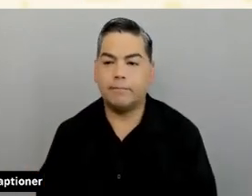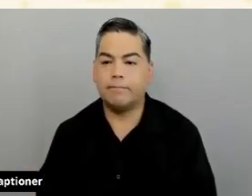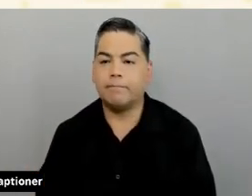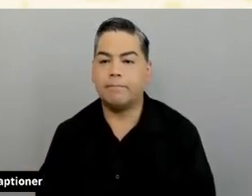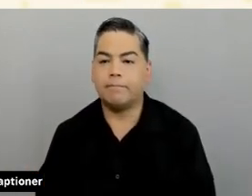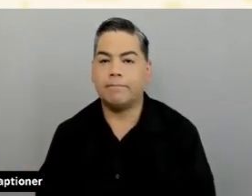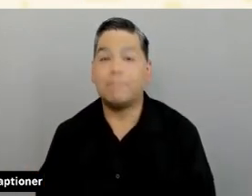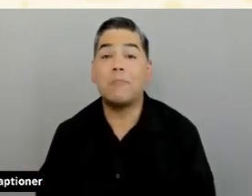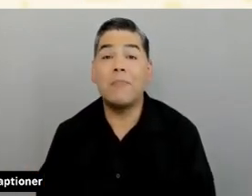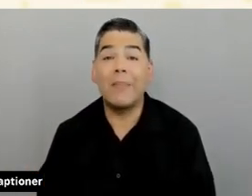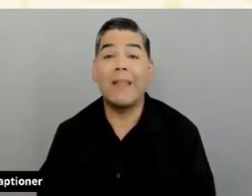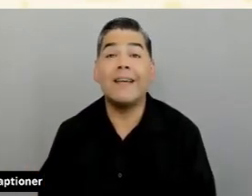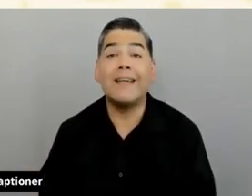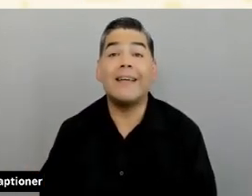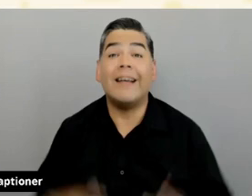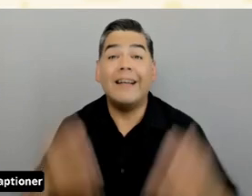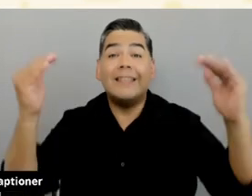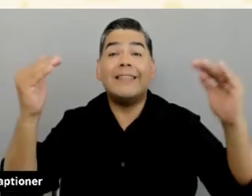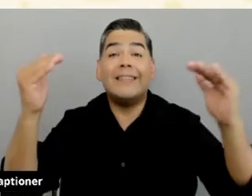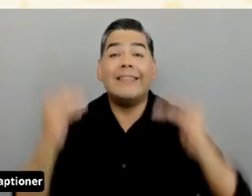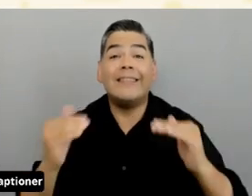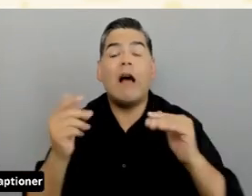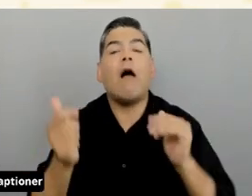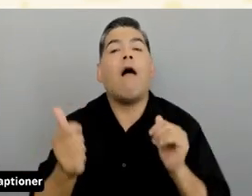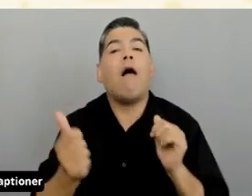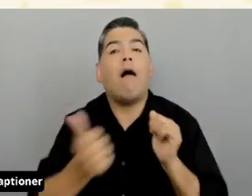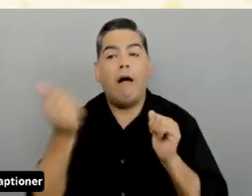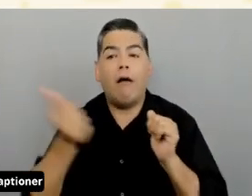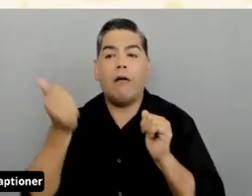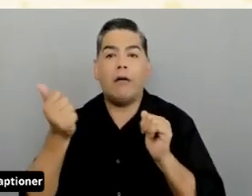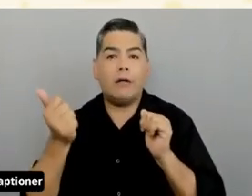Another point that is really interesting for me to know,